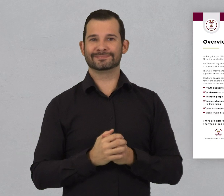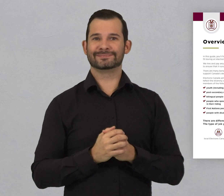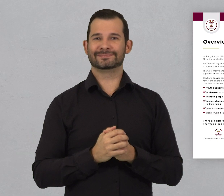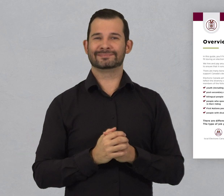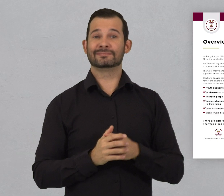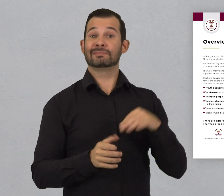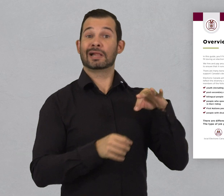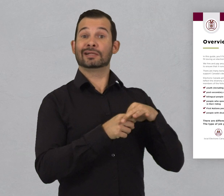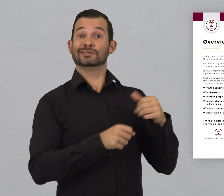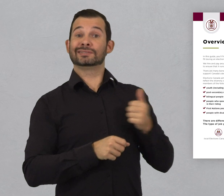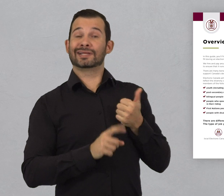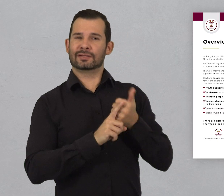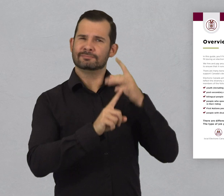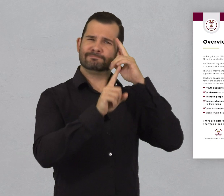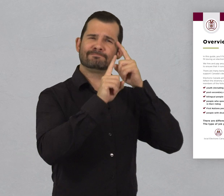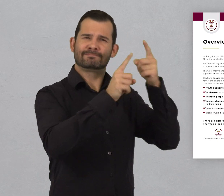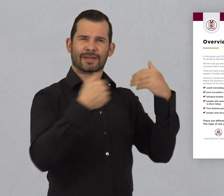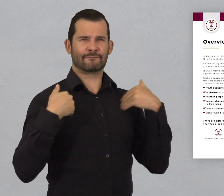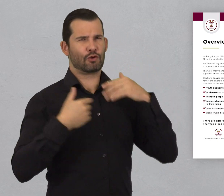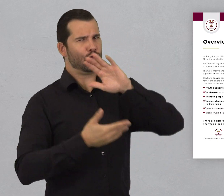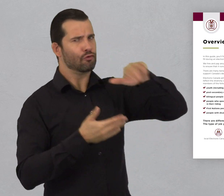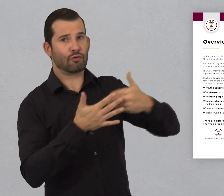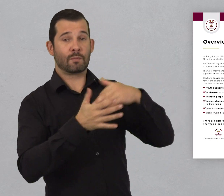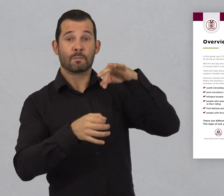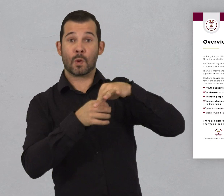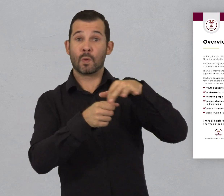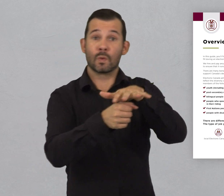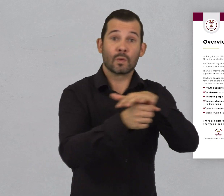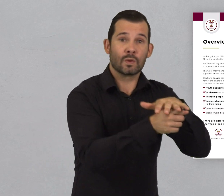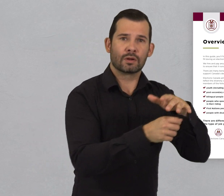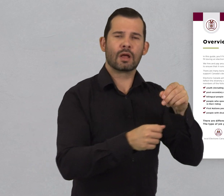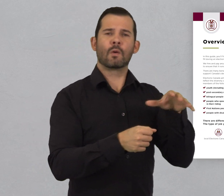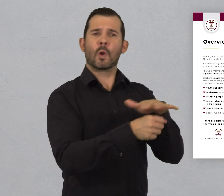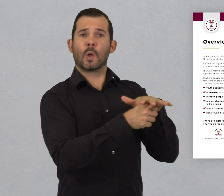Elections Canada aims to have all polling places and local Elections